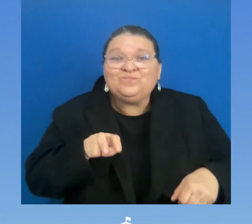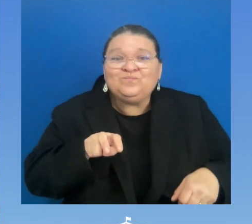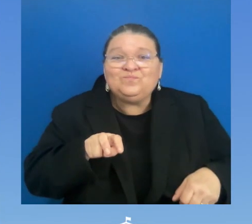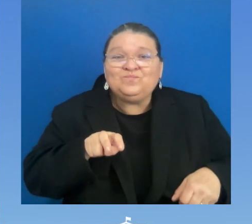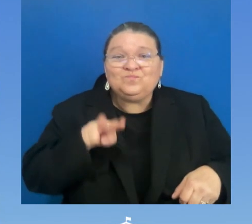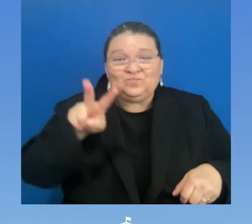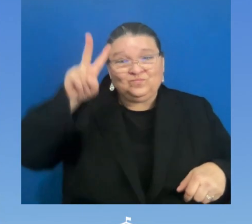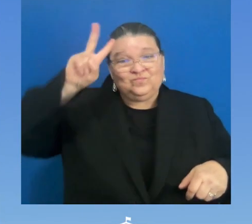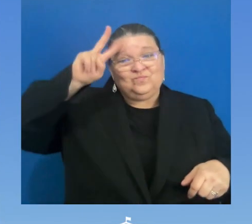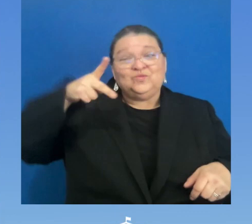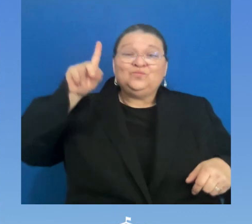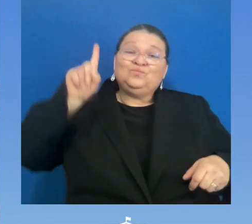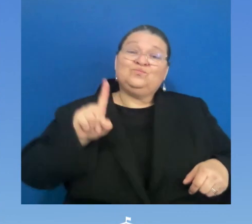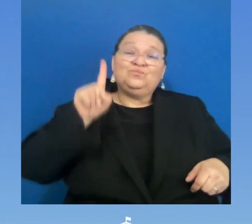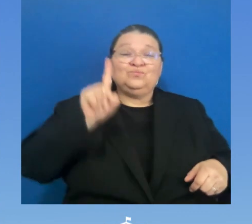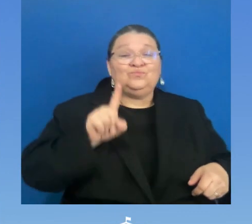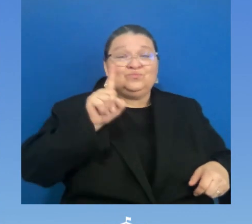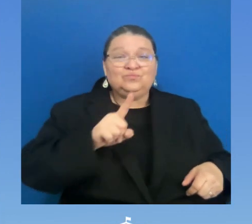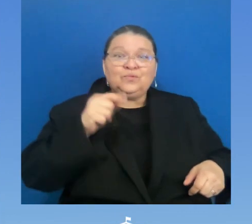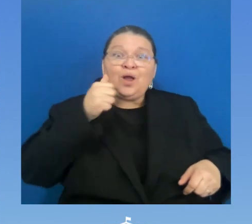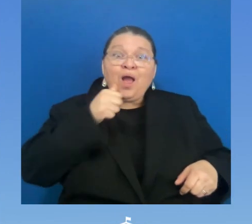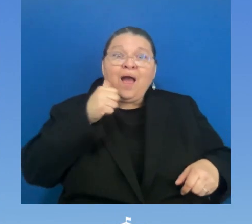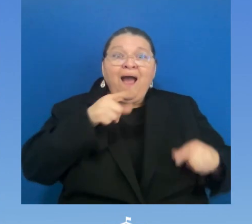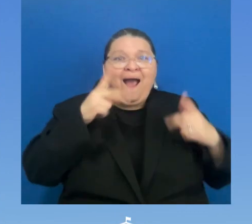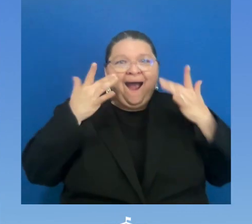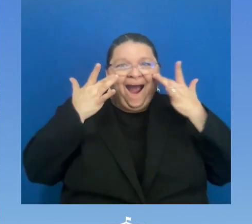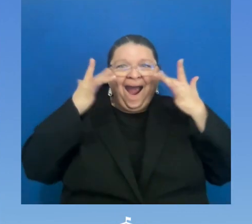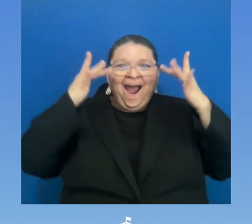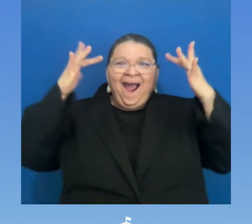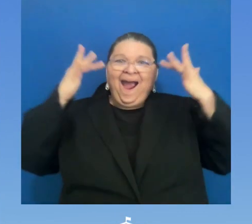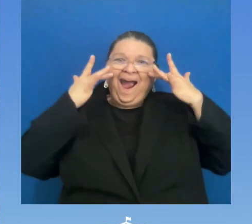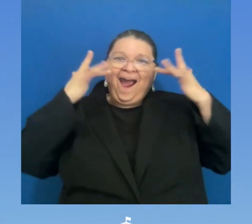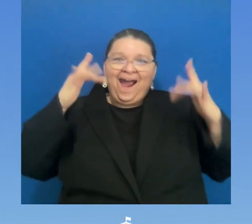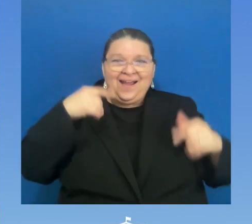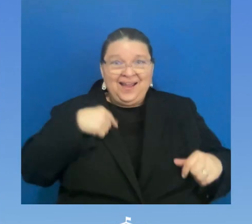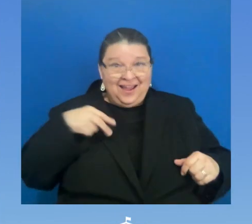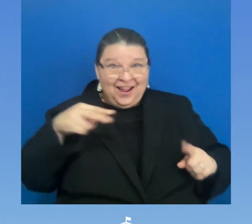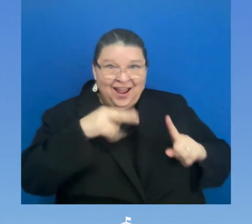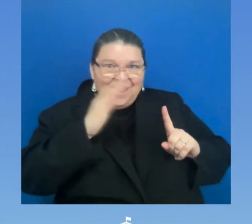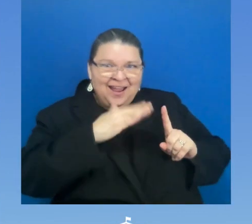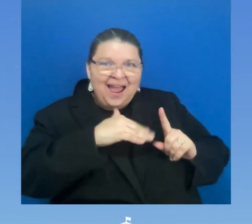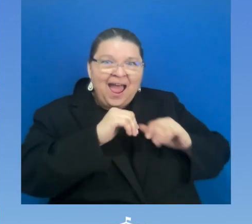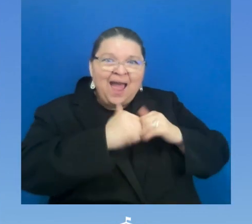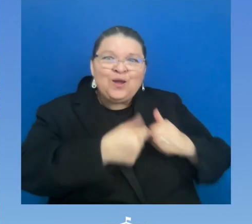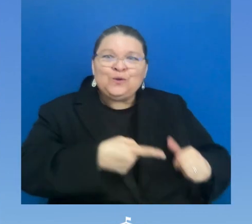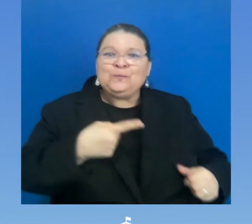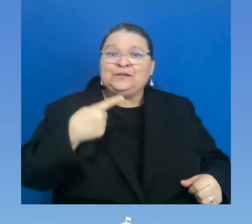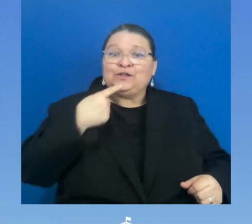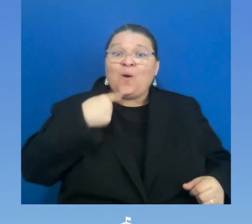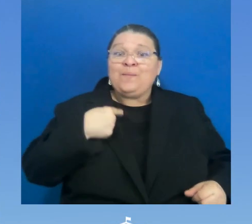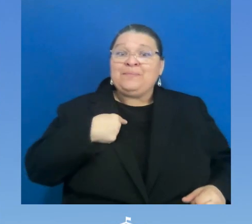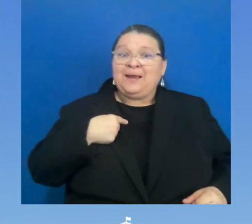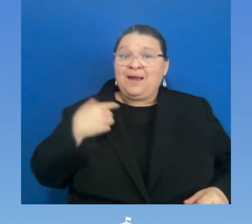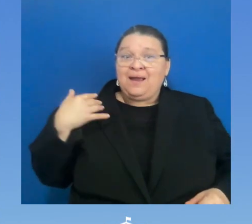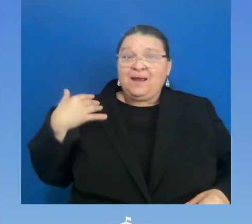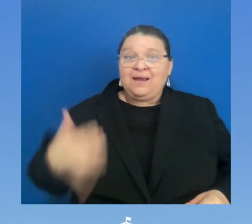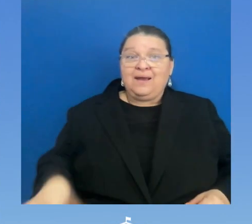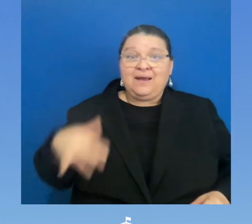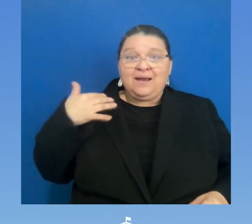How are you doing? She said, I'm good. And she said to me, I want to meet the Vice President. I said, Don't worry, we're going to make it happen. And she is an inspiration for young girls